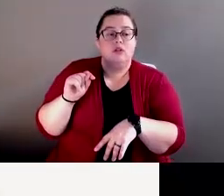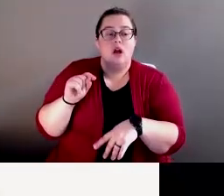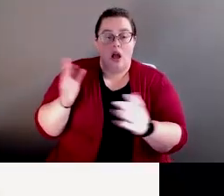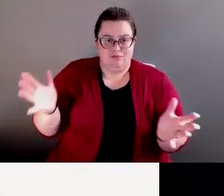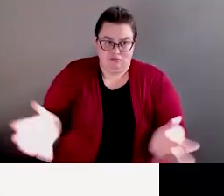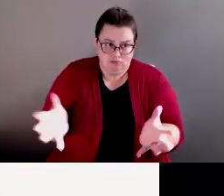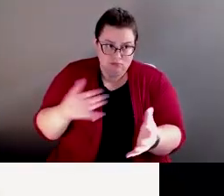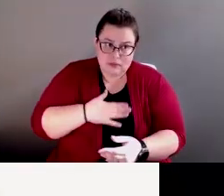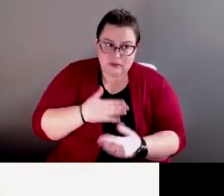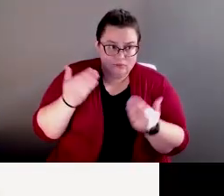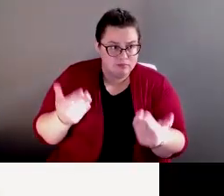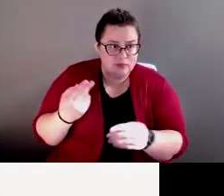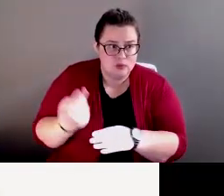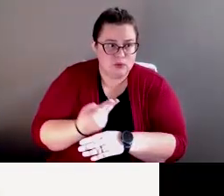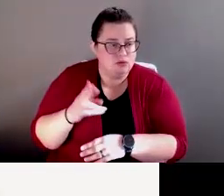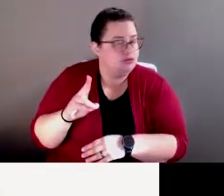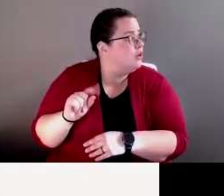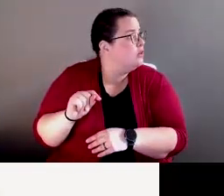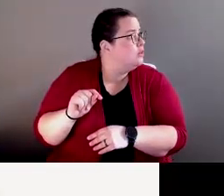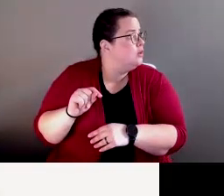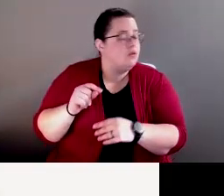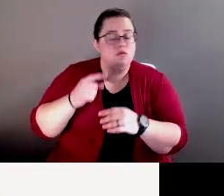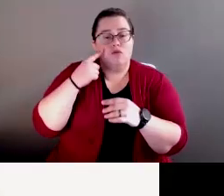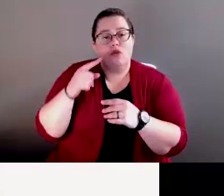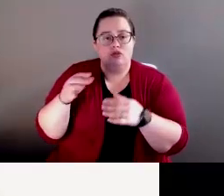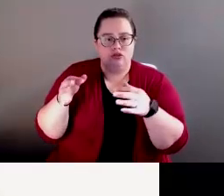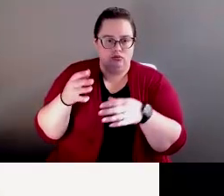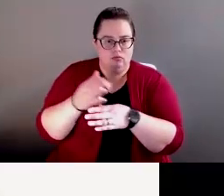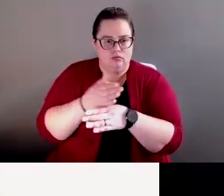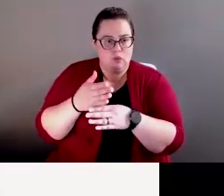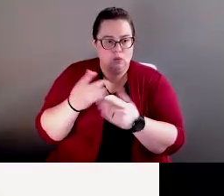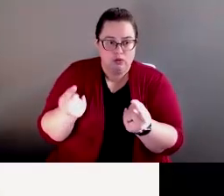though, to share, what you do in Canvas or your experience